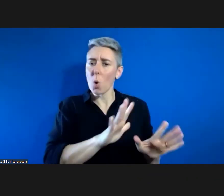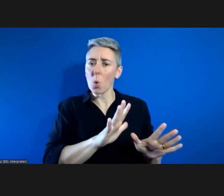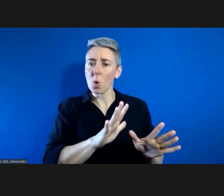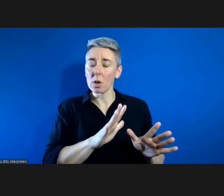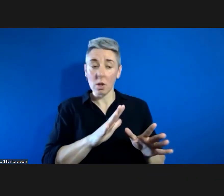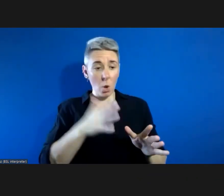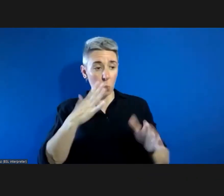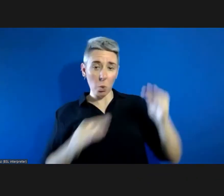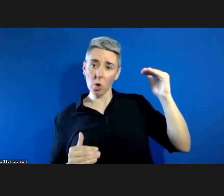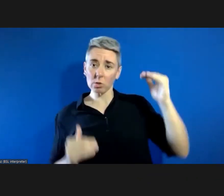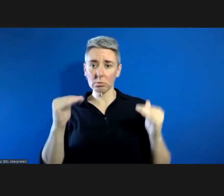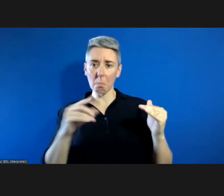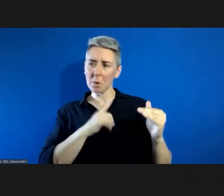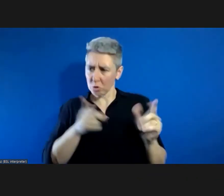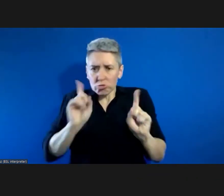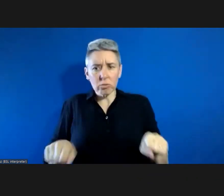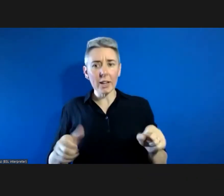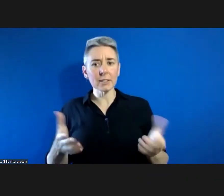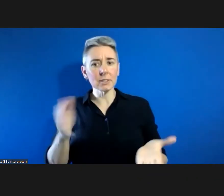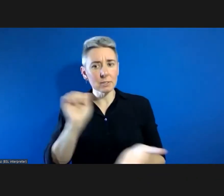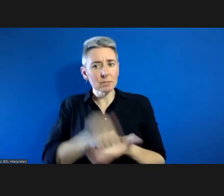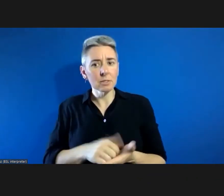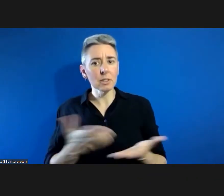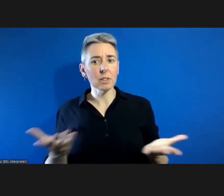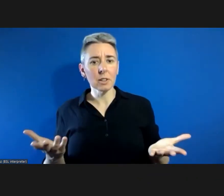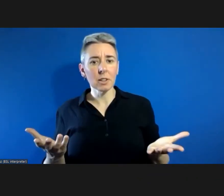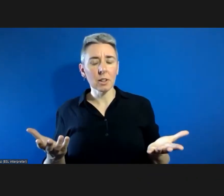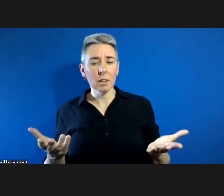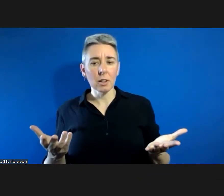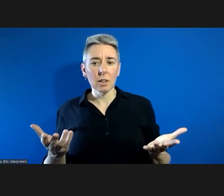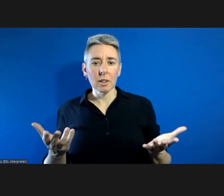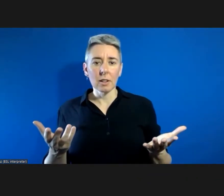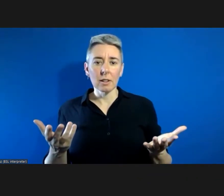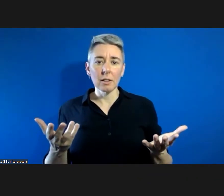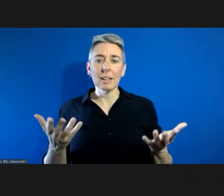More generally elsewhere, some Widening Participation activity has become, at best,